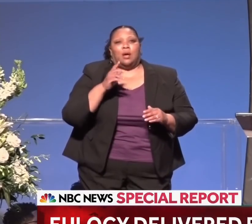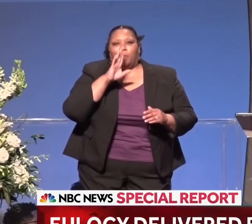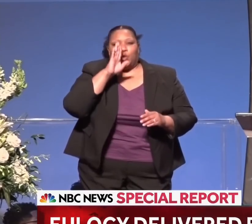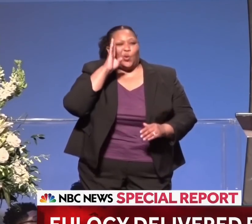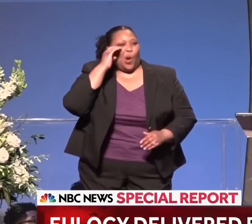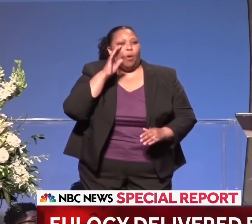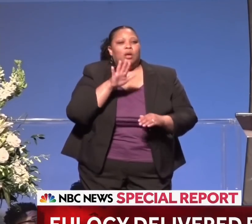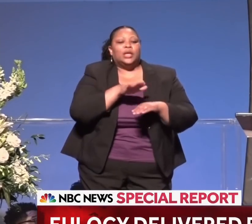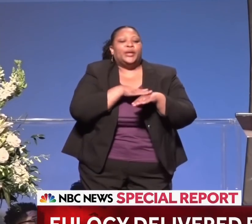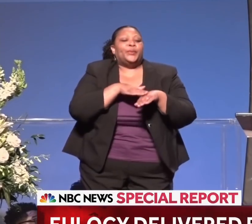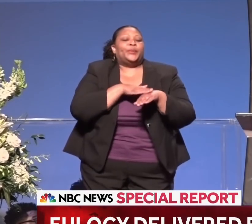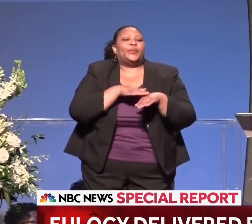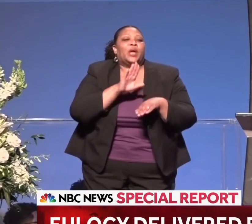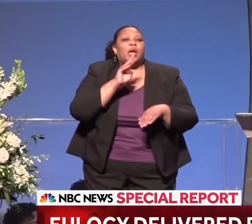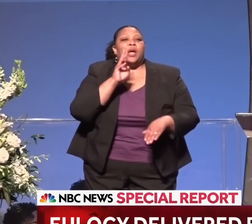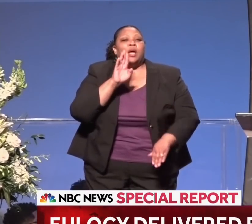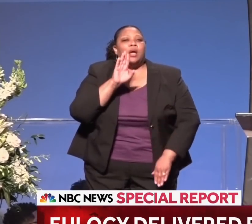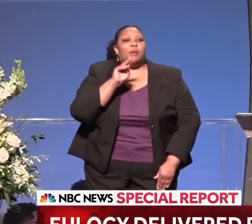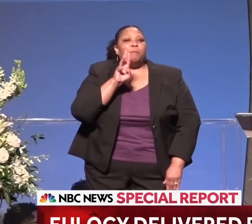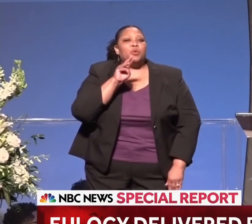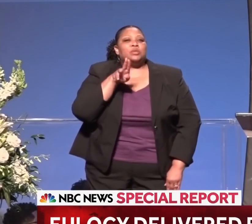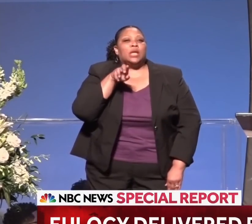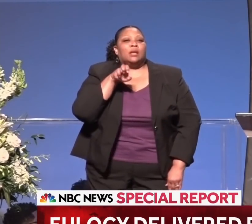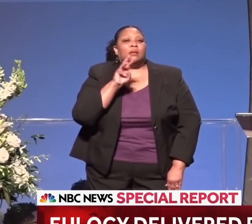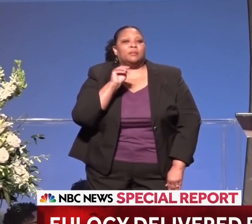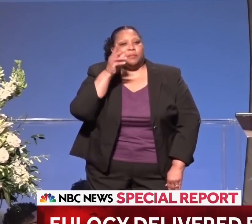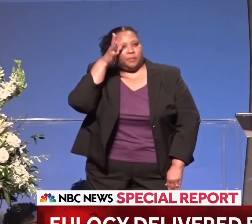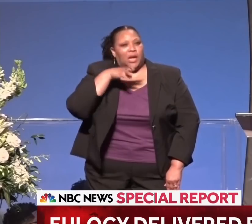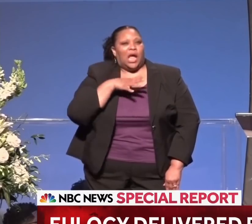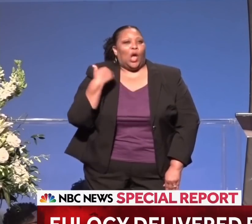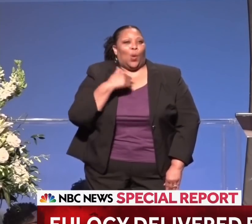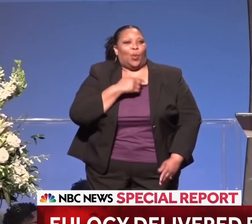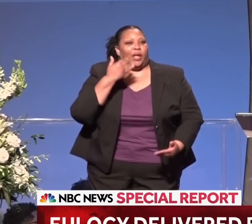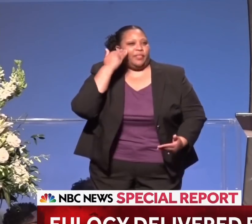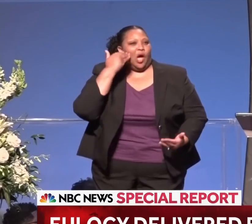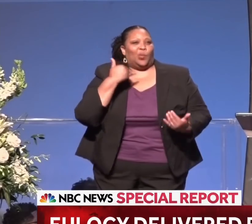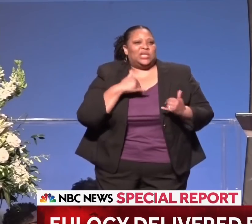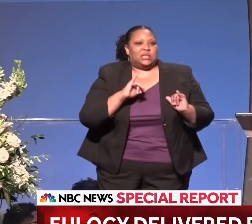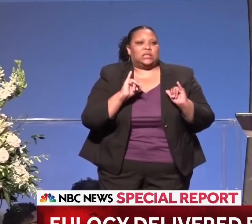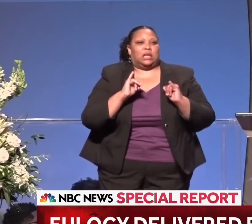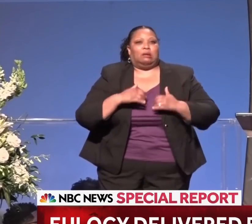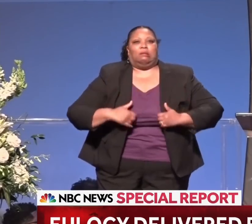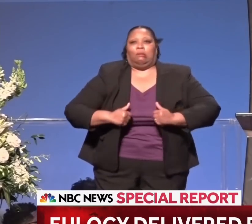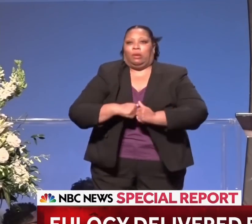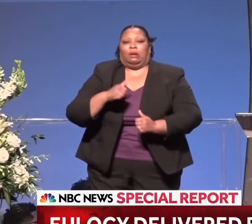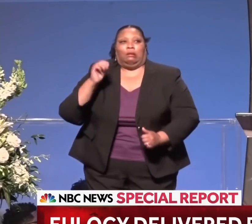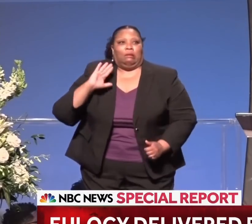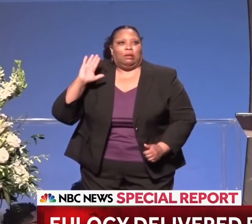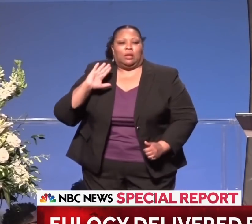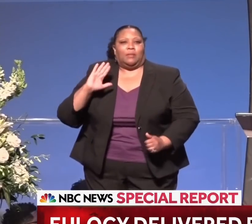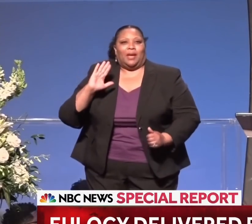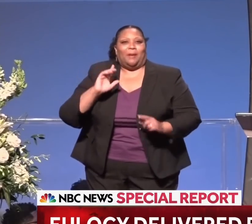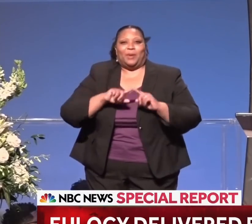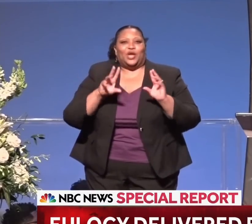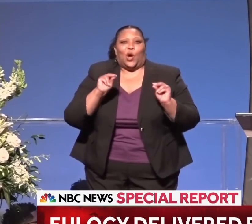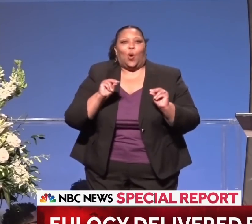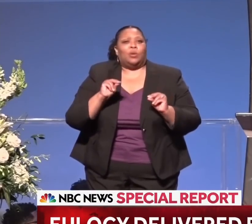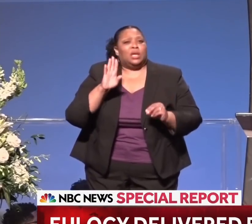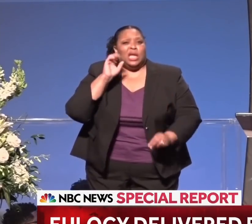I’M GLAD HE WASN’T ONE OF THESE